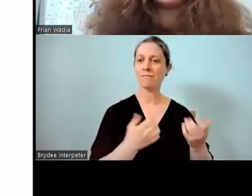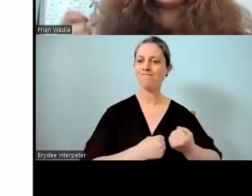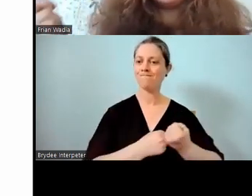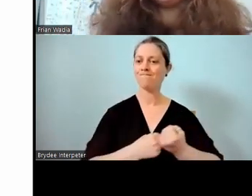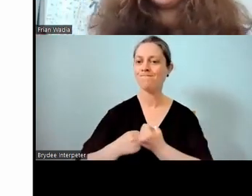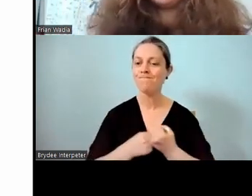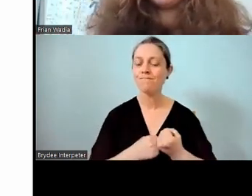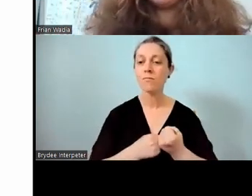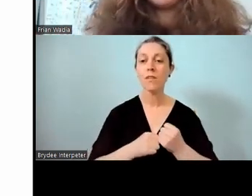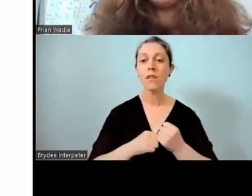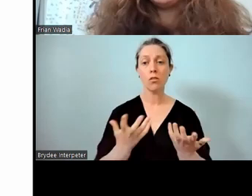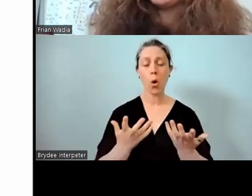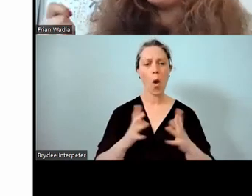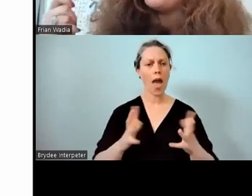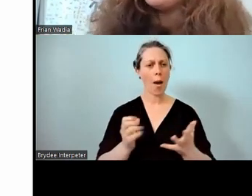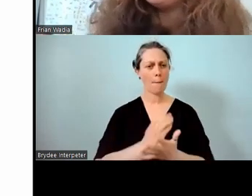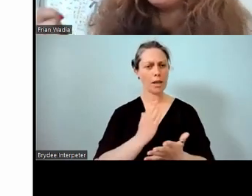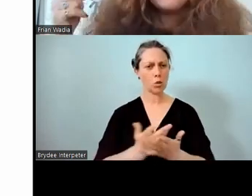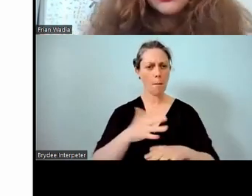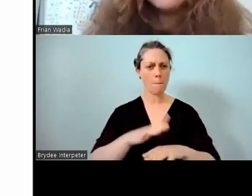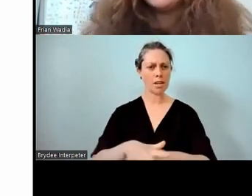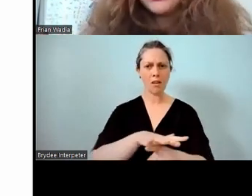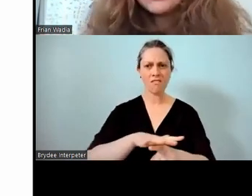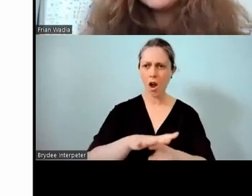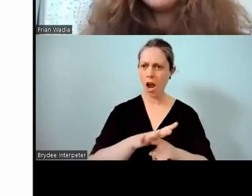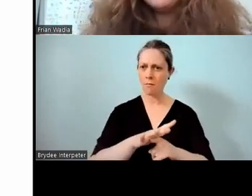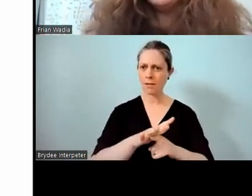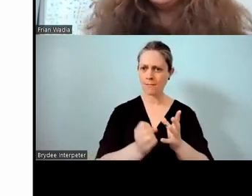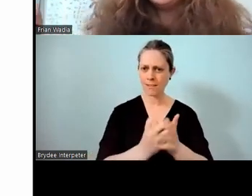the mainstream environment and make it genuinely accessible,